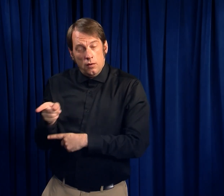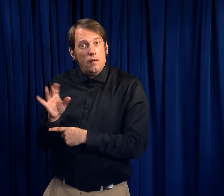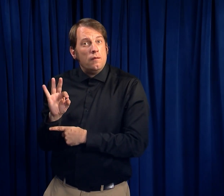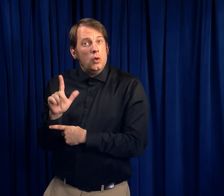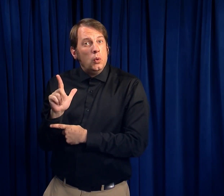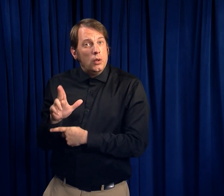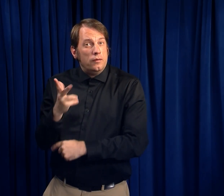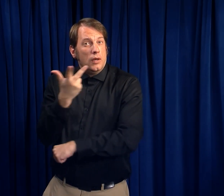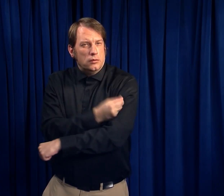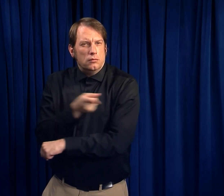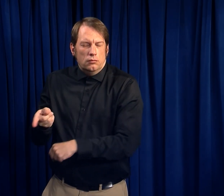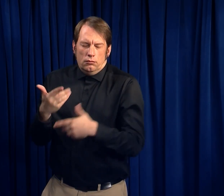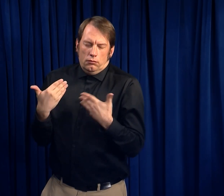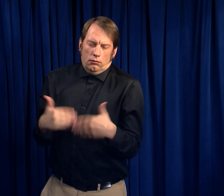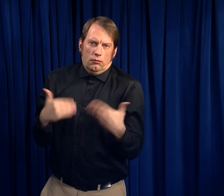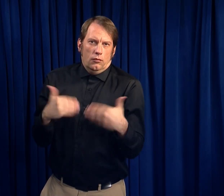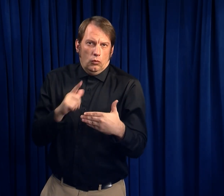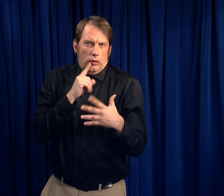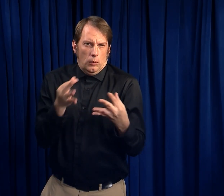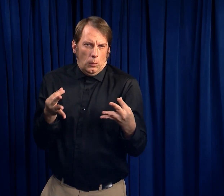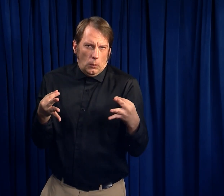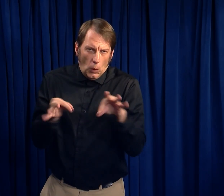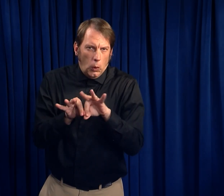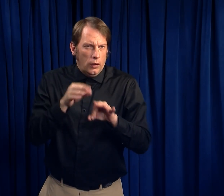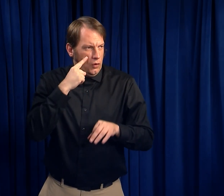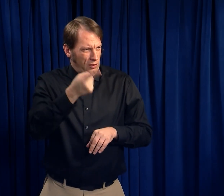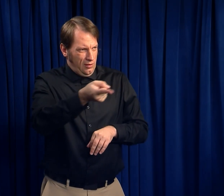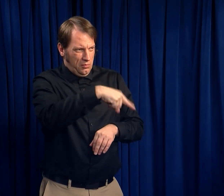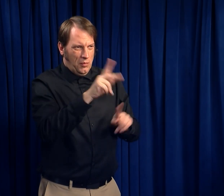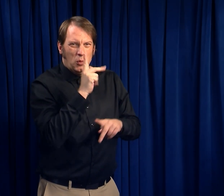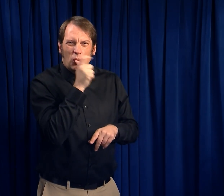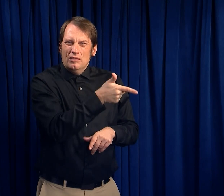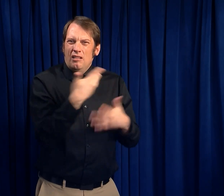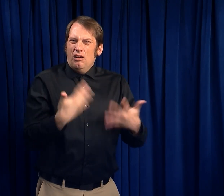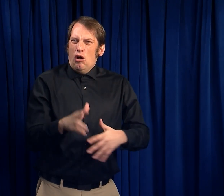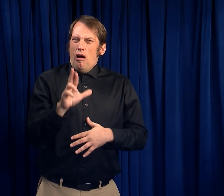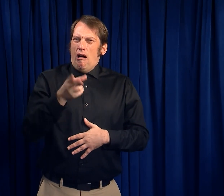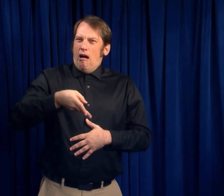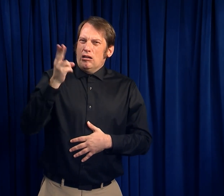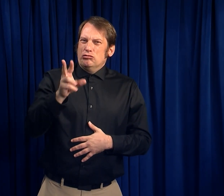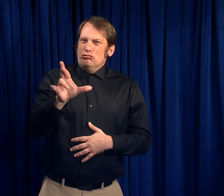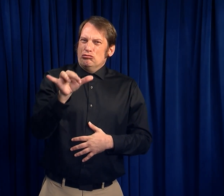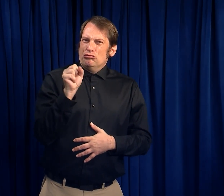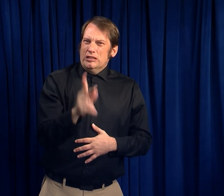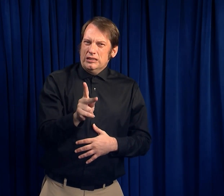Flu vaccination is especially important for people who are at high risk for flu.